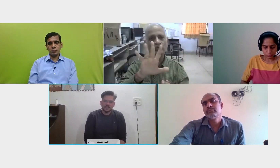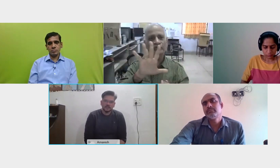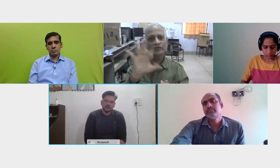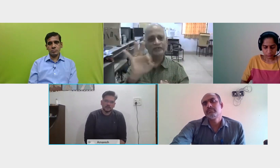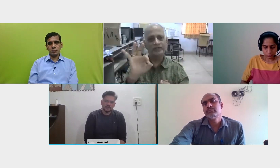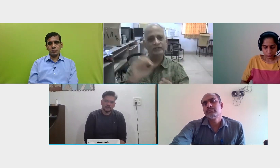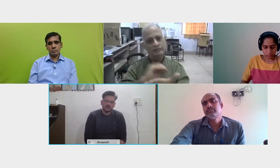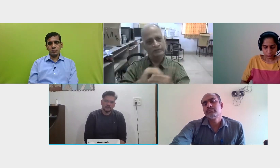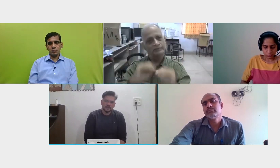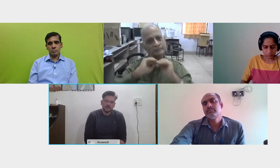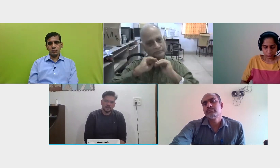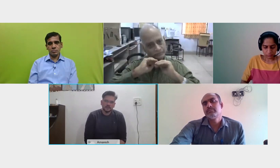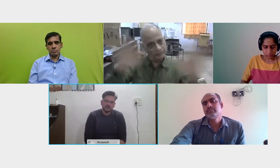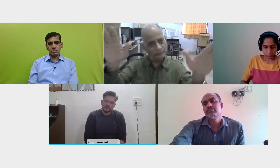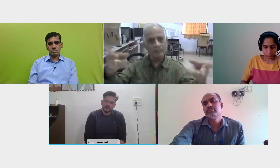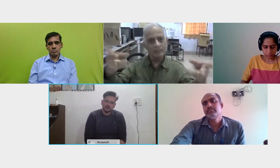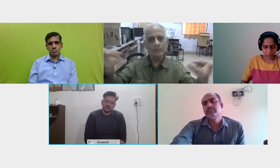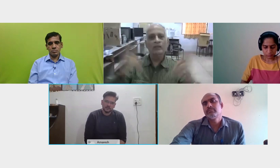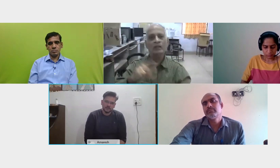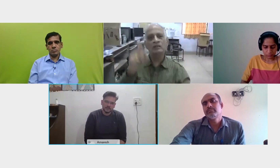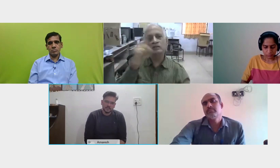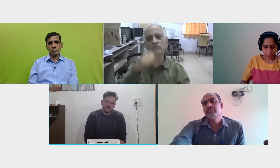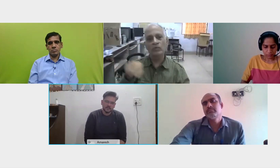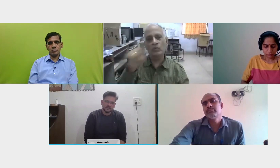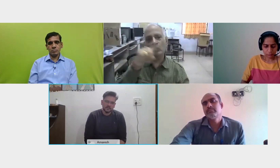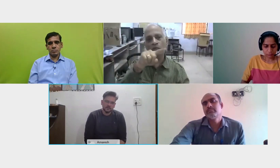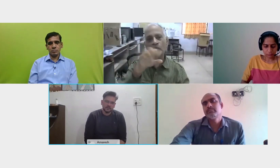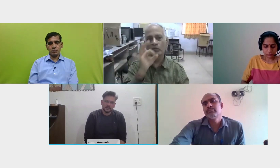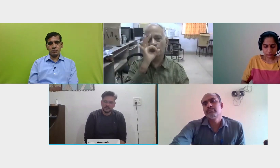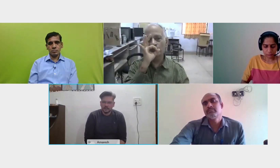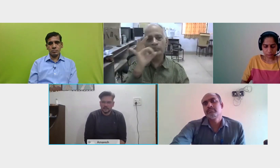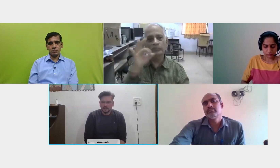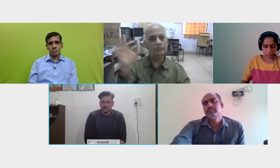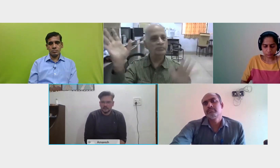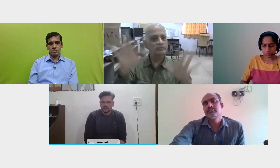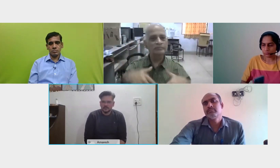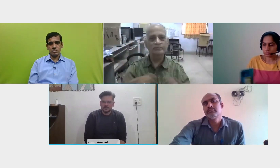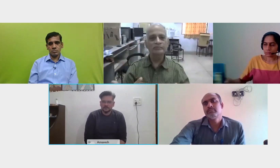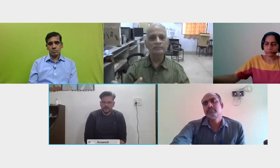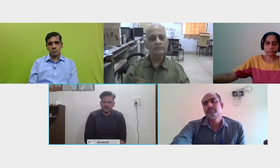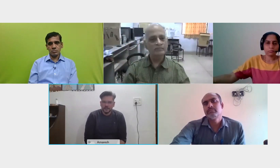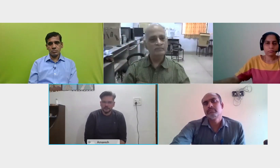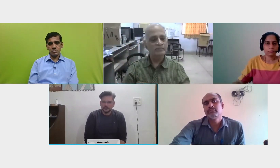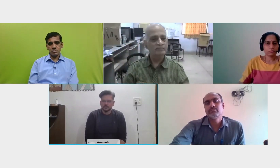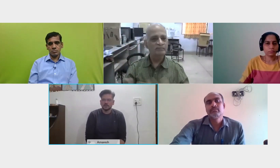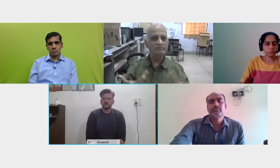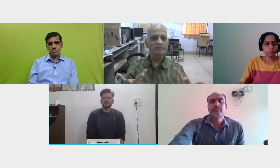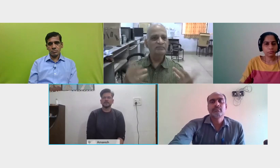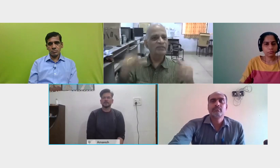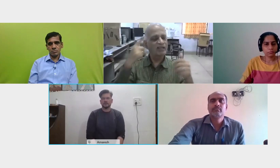whatever I learnt from England. And then second batch I thought would be better we sent letters